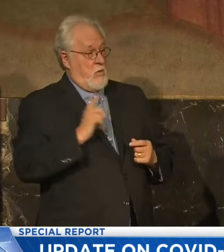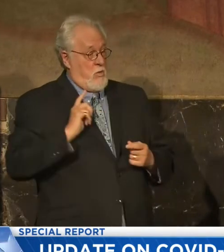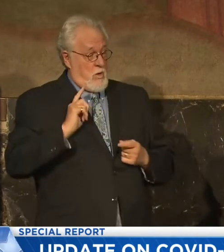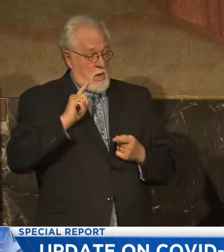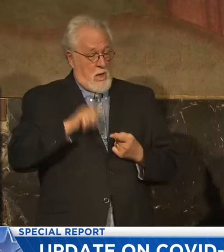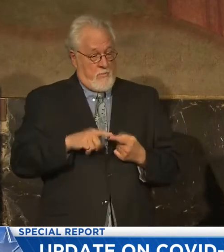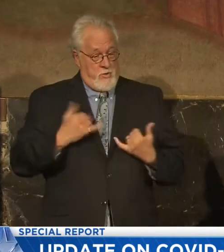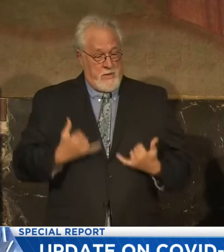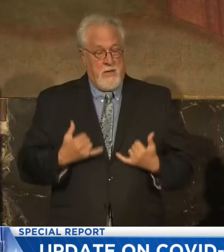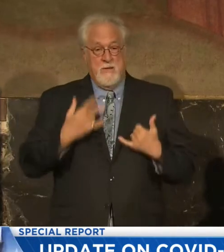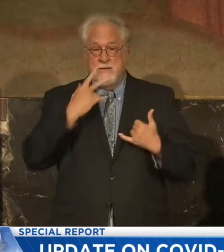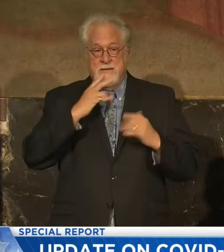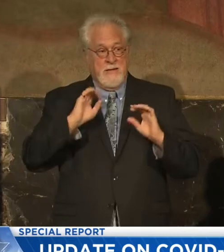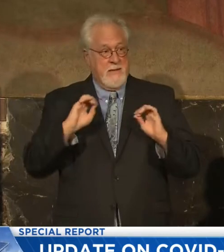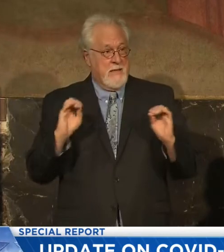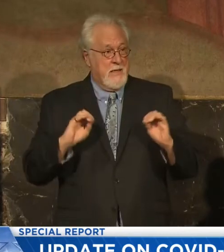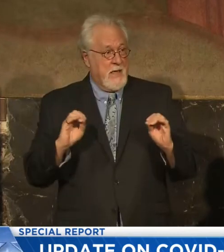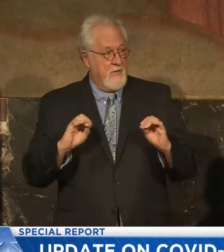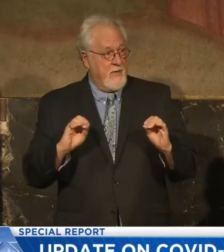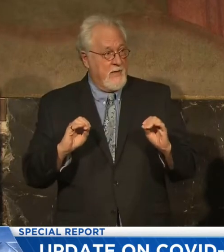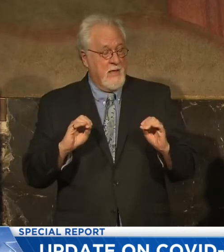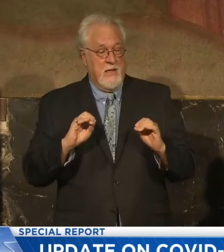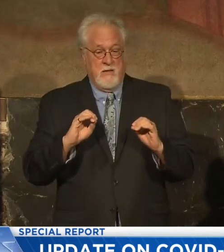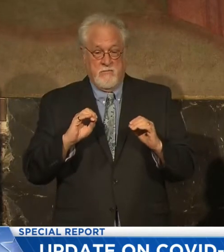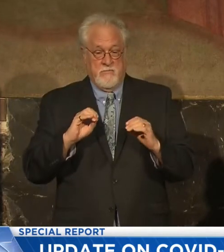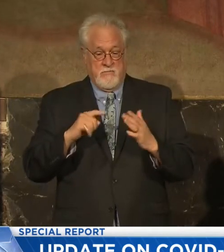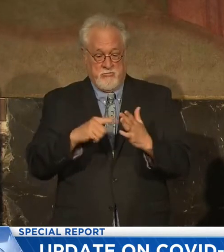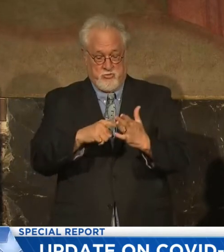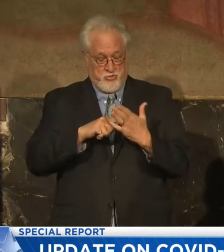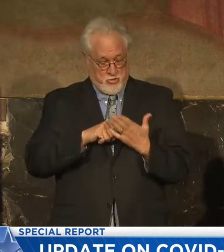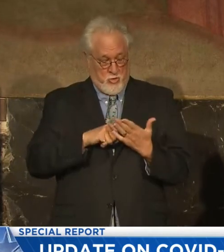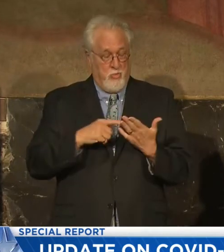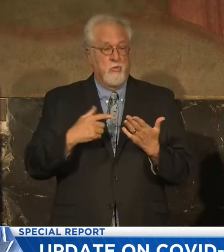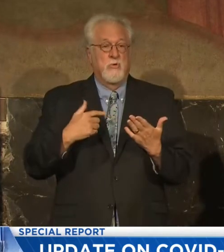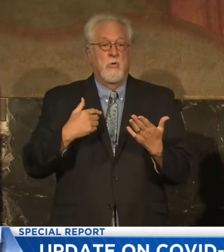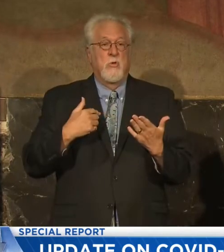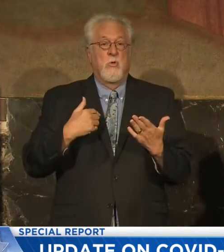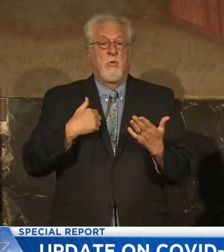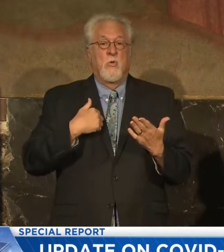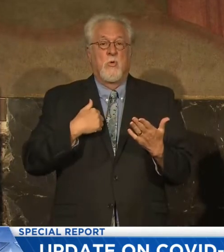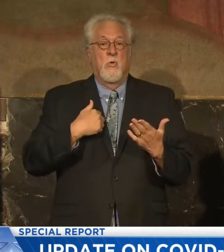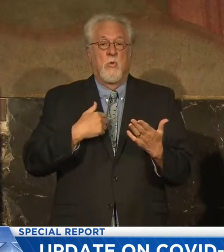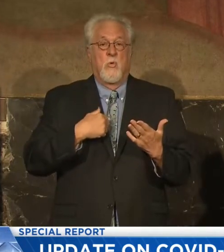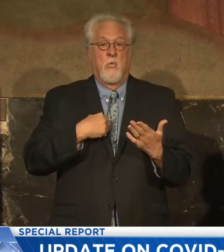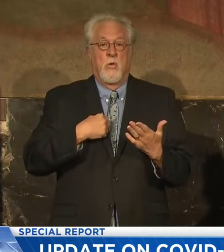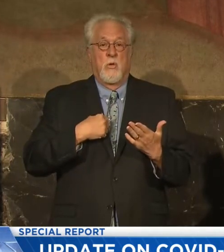THE MASKS, THE HYGIENE PRACTICES AND SO FORTH. BUT REALLY WE WON'T KNOW.